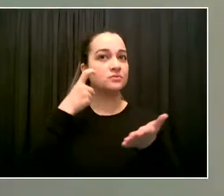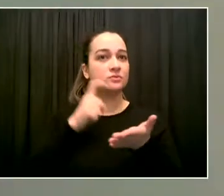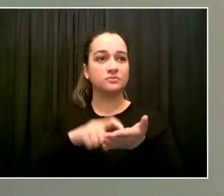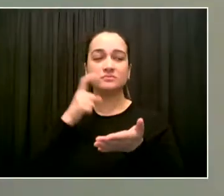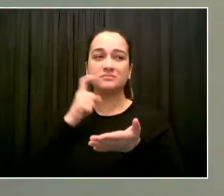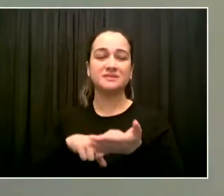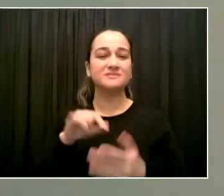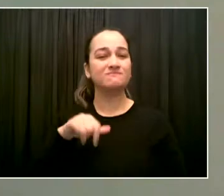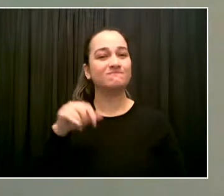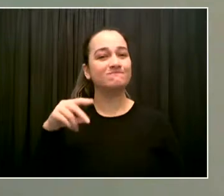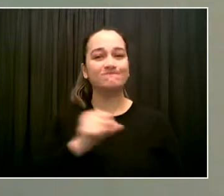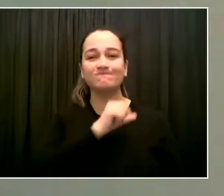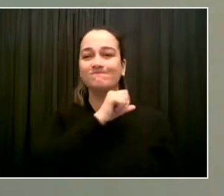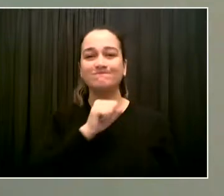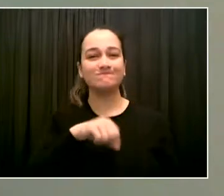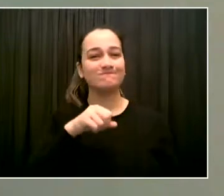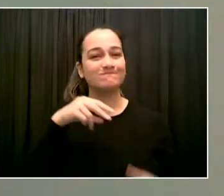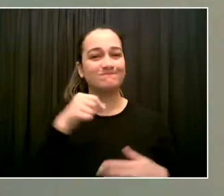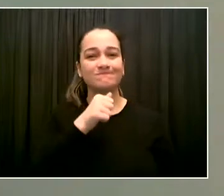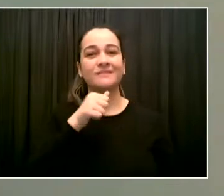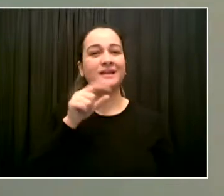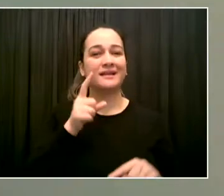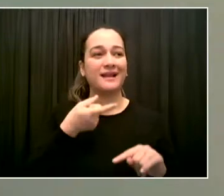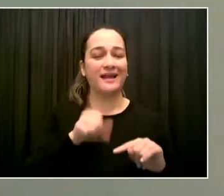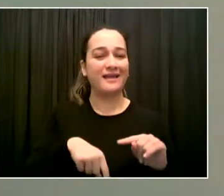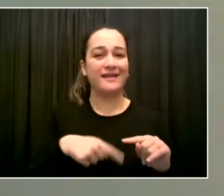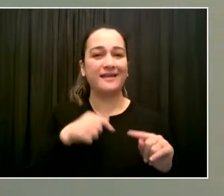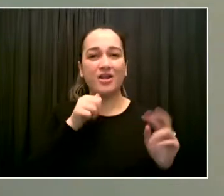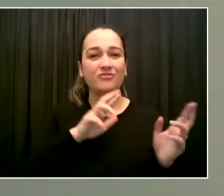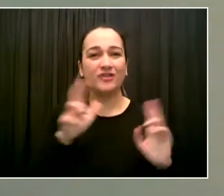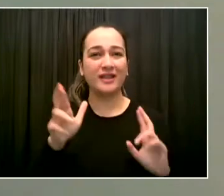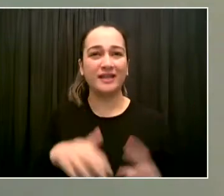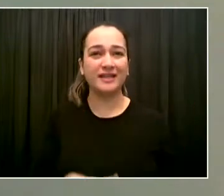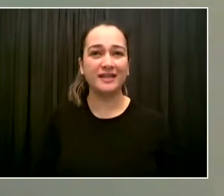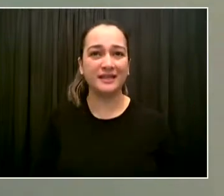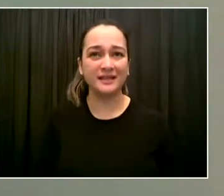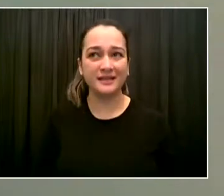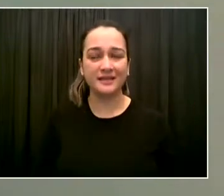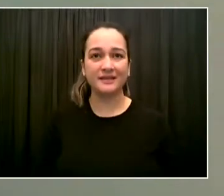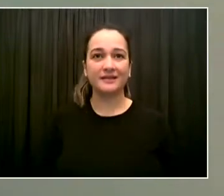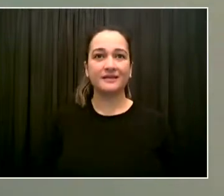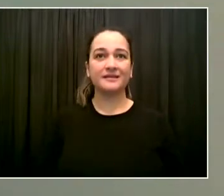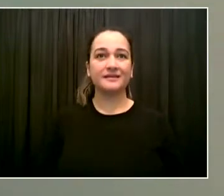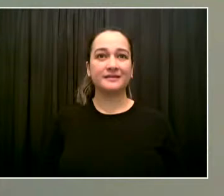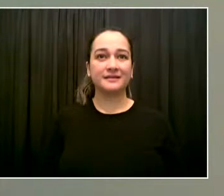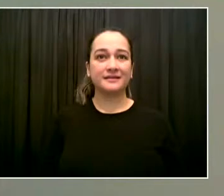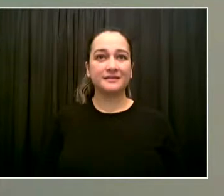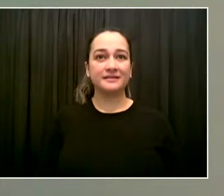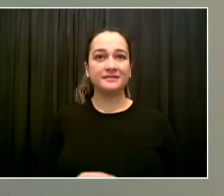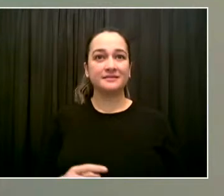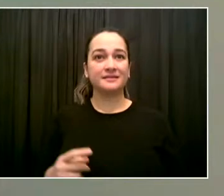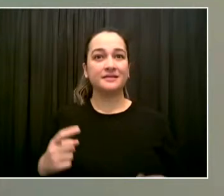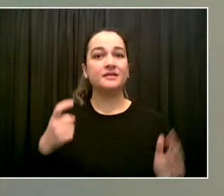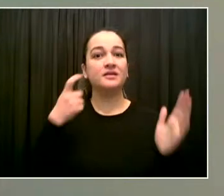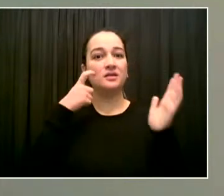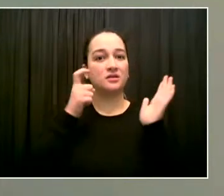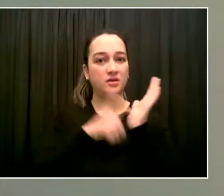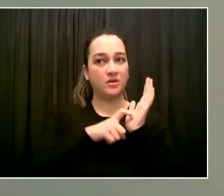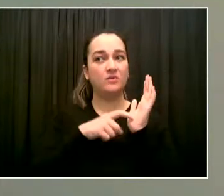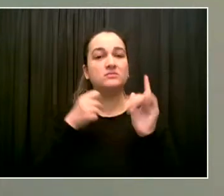VARIANCE. WHAT WE HAVE EESN, UNFORTUNATELY, IF YOU LOOK AT OUTBREAKS AT A BEEN REPORTED AROUND THE WORLD